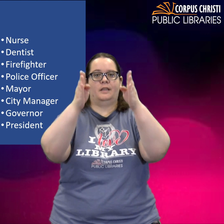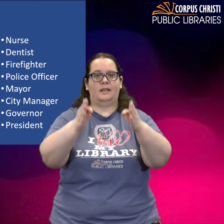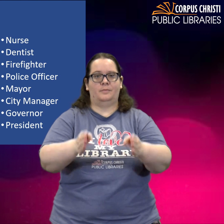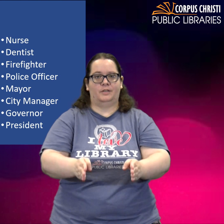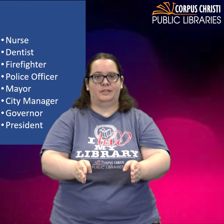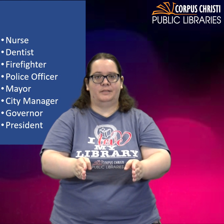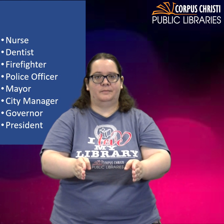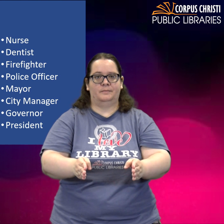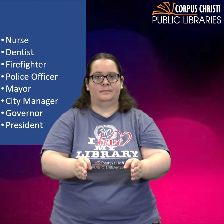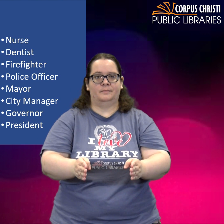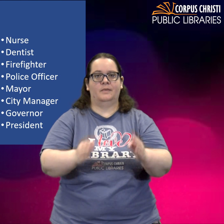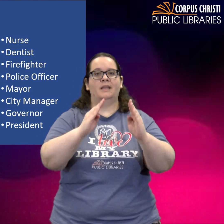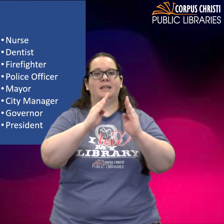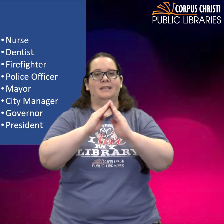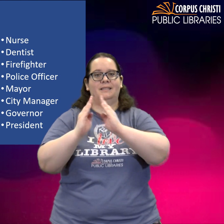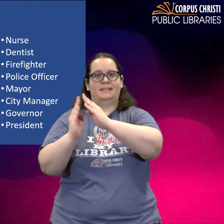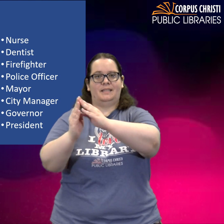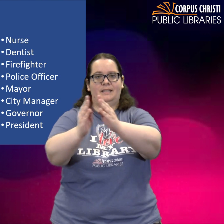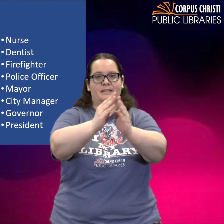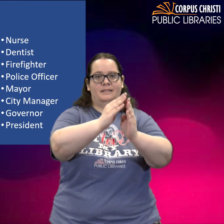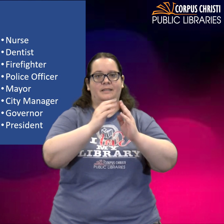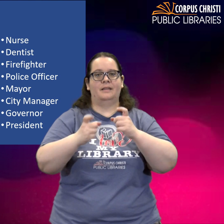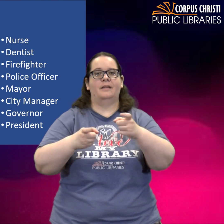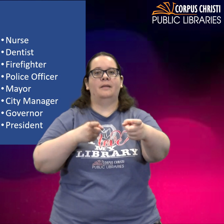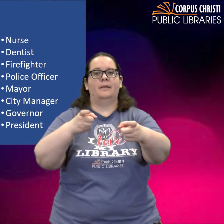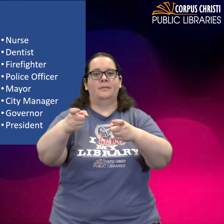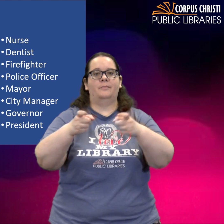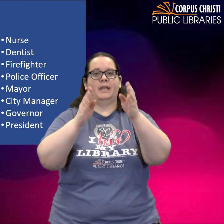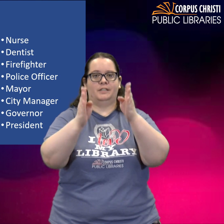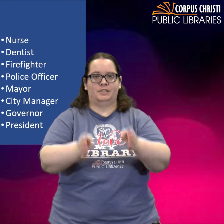And then person. City manager.